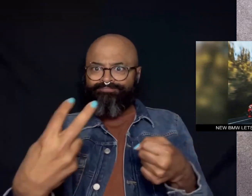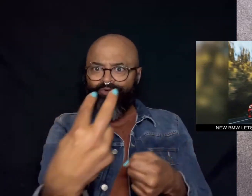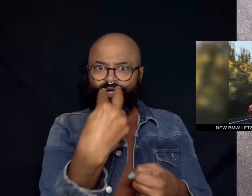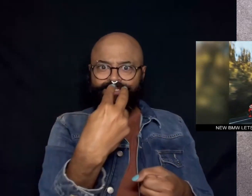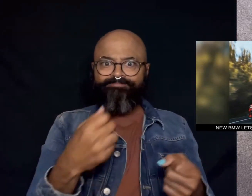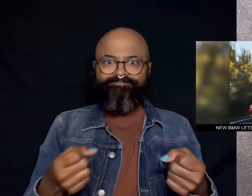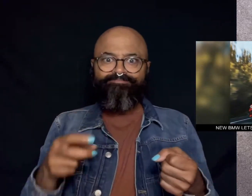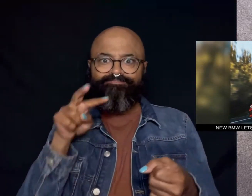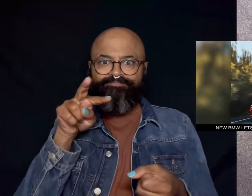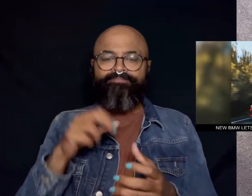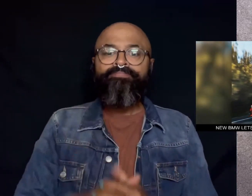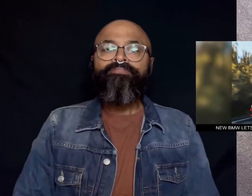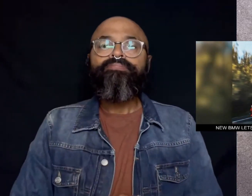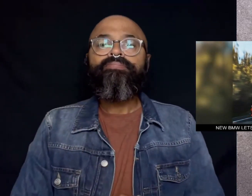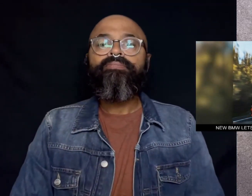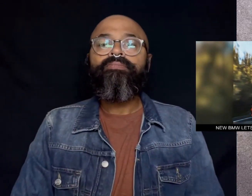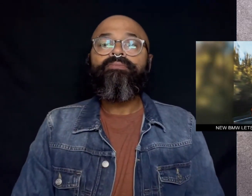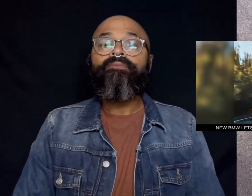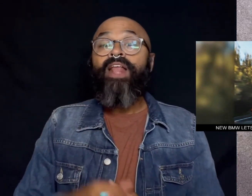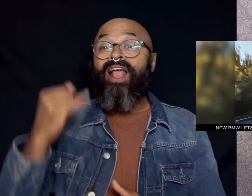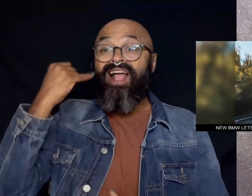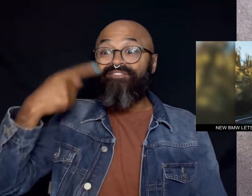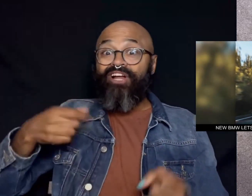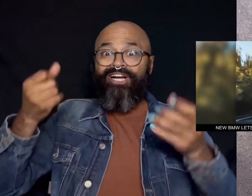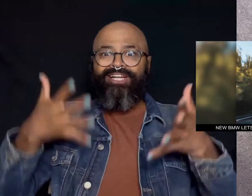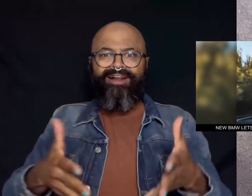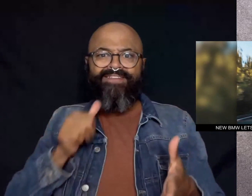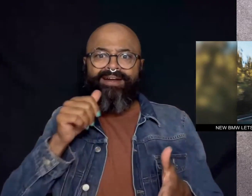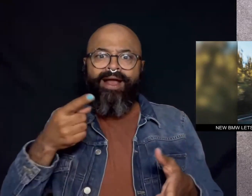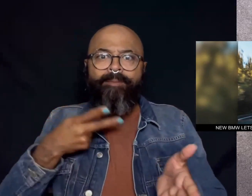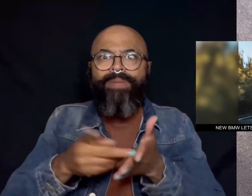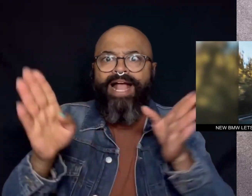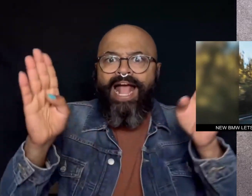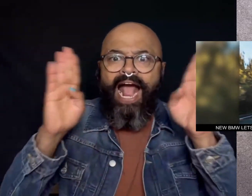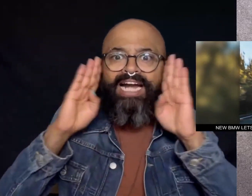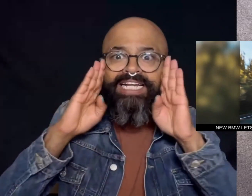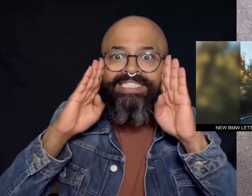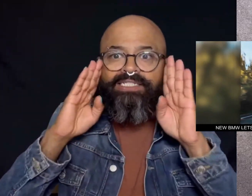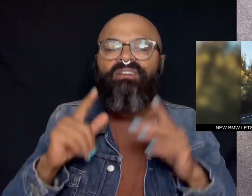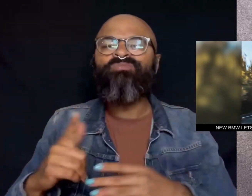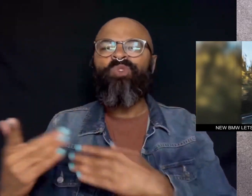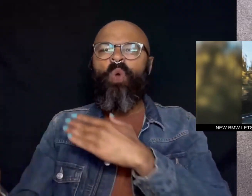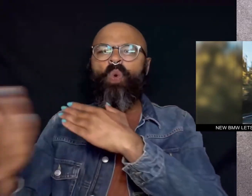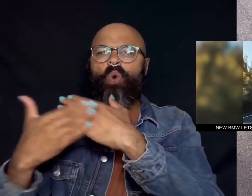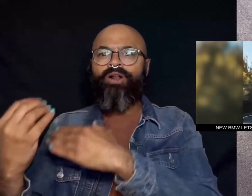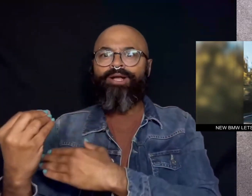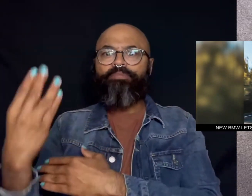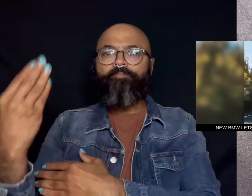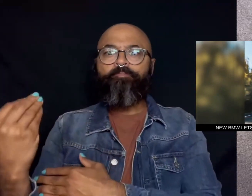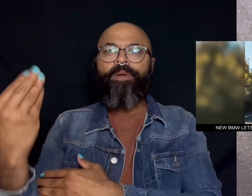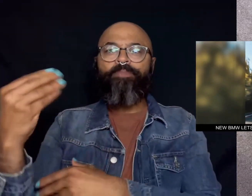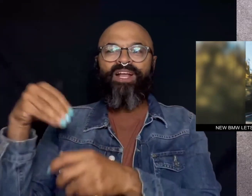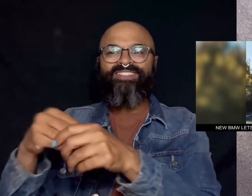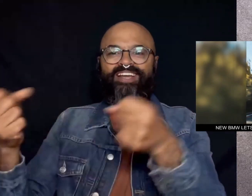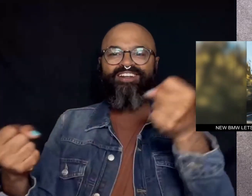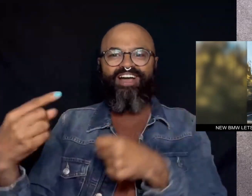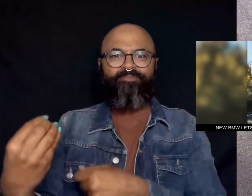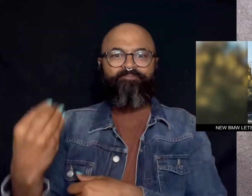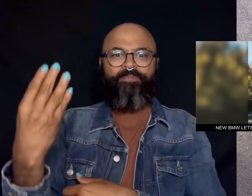is watching the road. If they're not paying attention, a warning will flash inside the vehicle